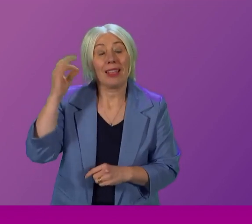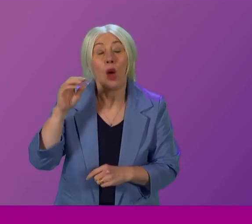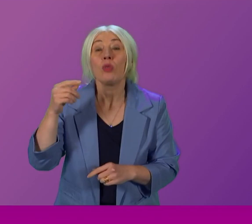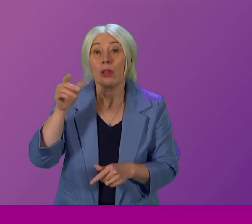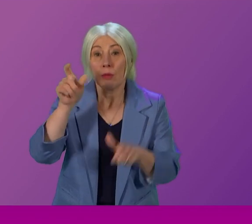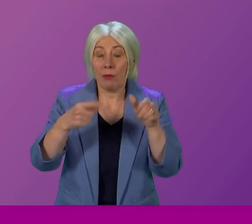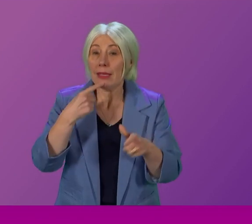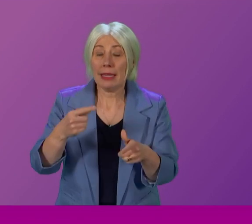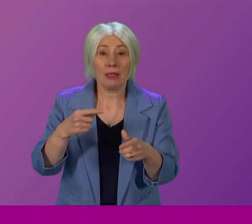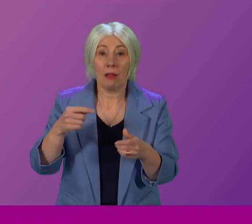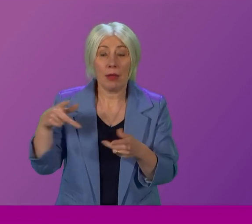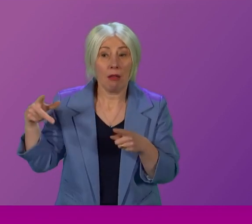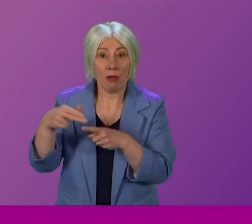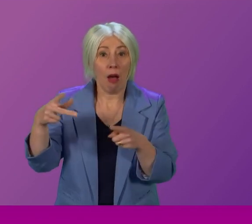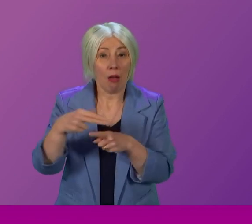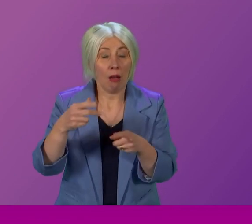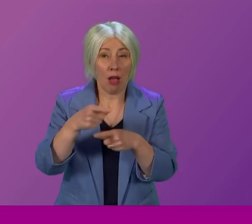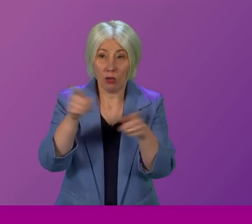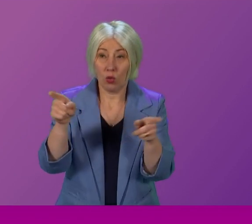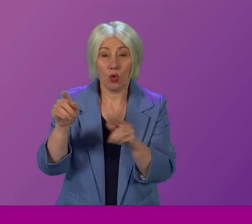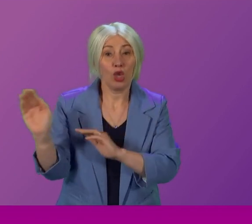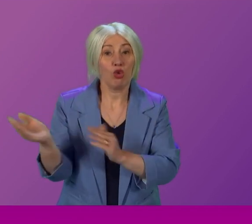“already fallen disproportionately on other council services—libraries,